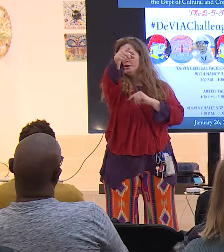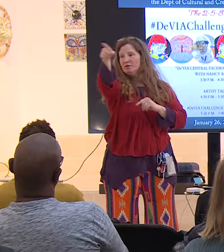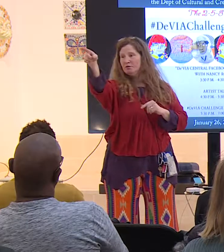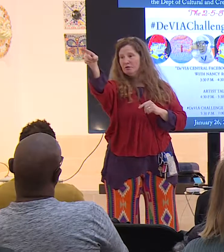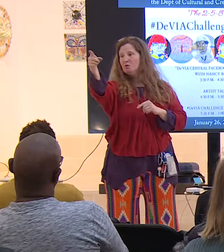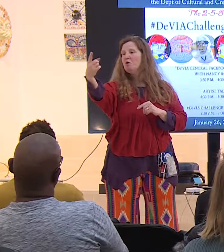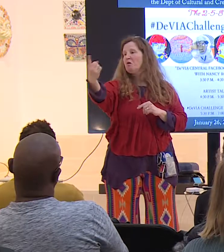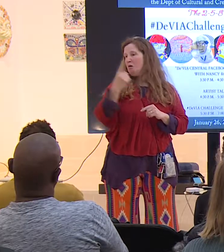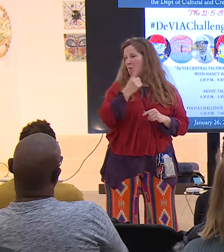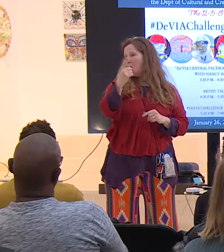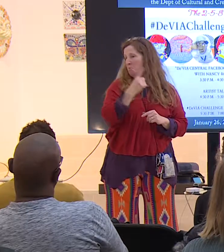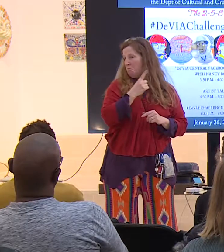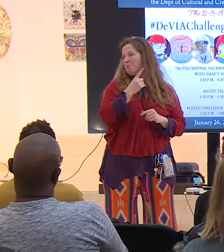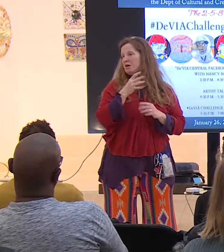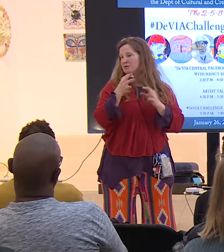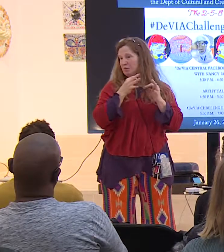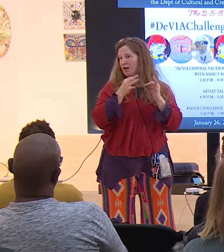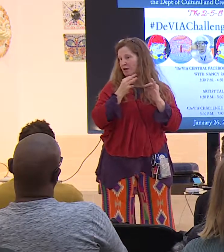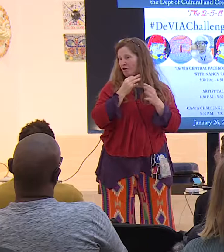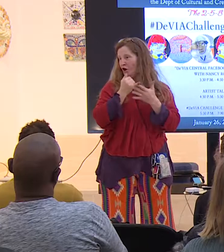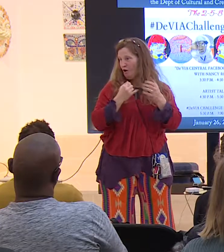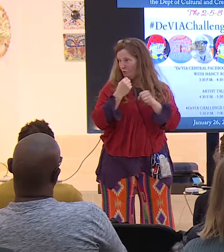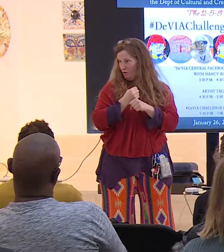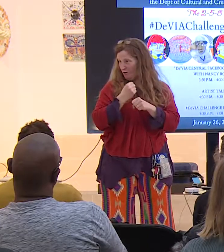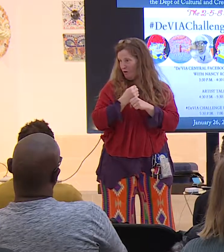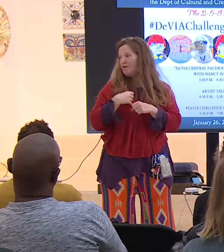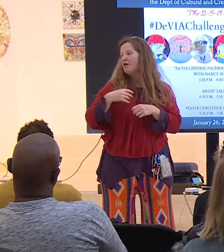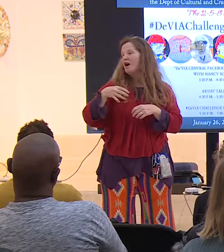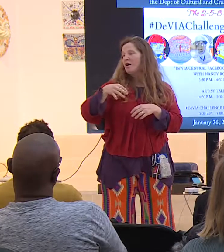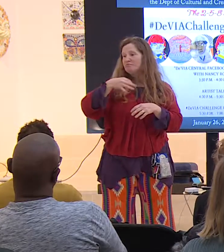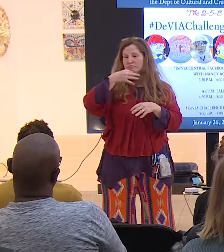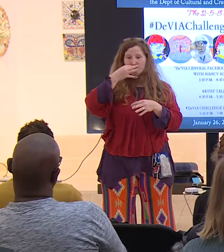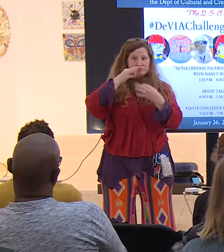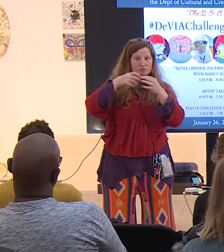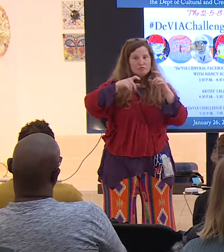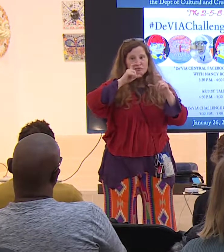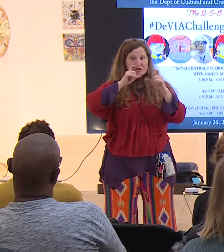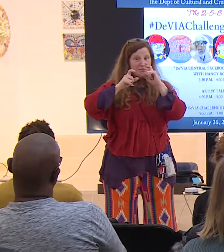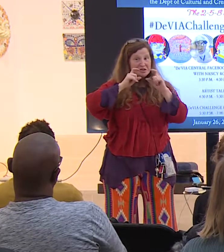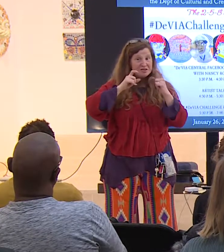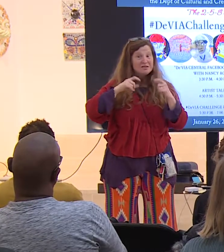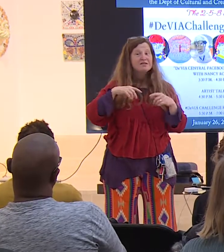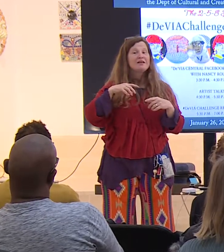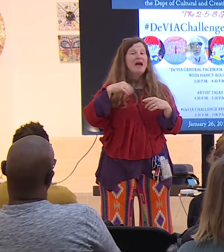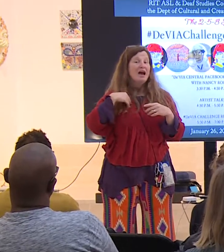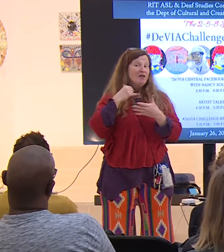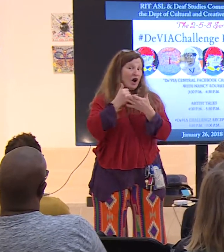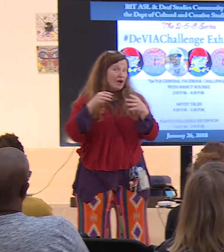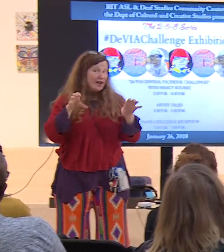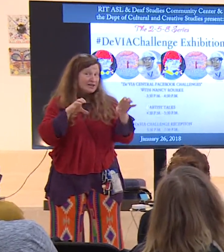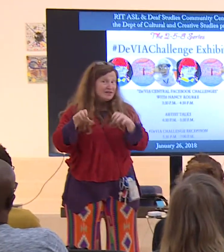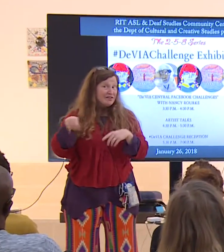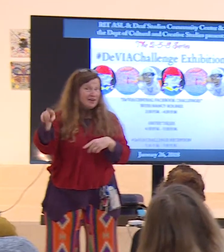actually on display in the small gallery in the back come up and explain their artwork. We'll have a light reception.